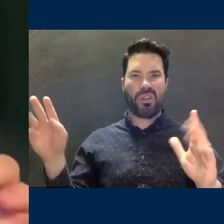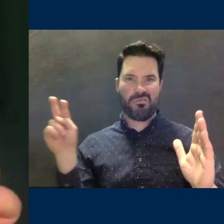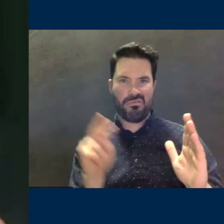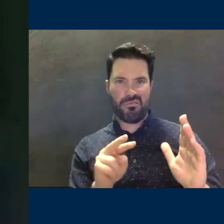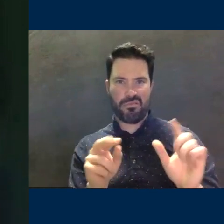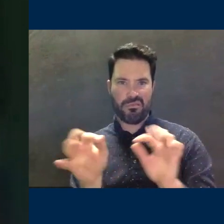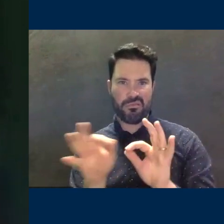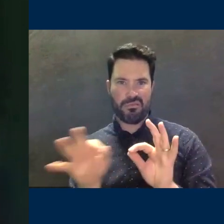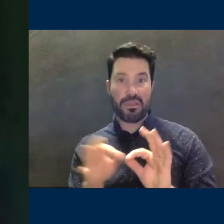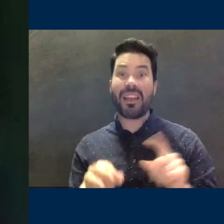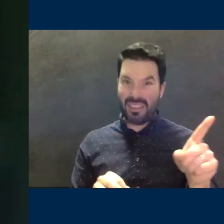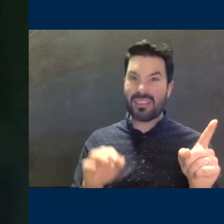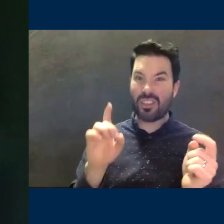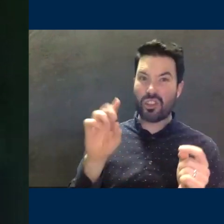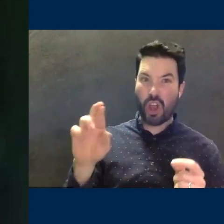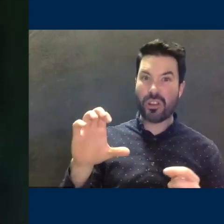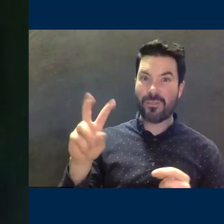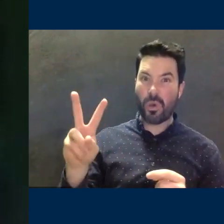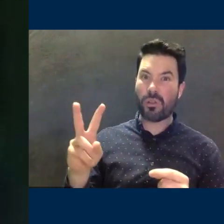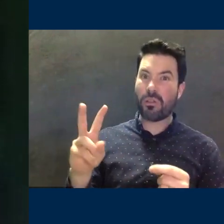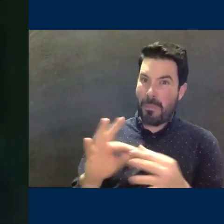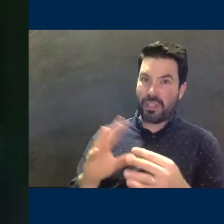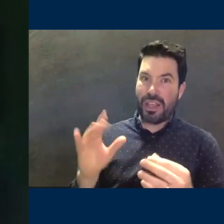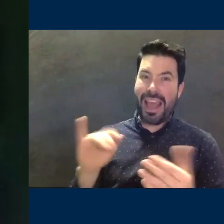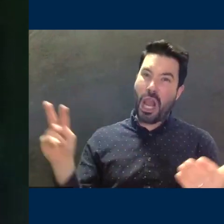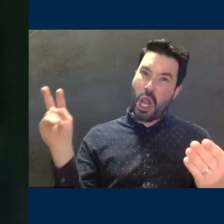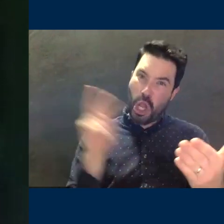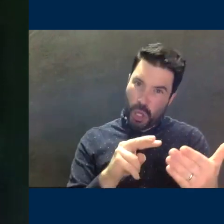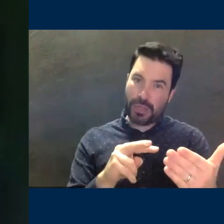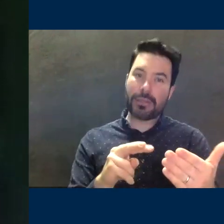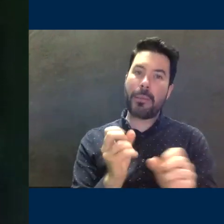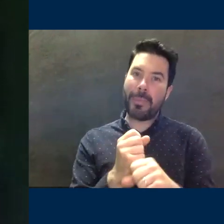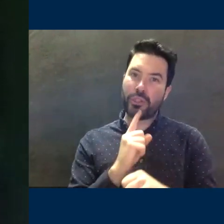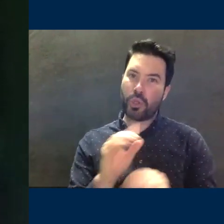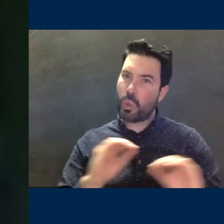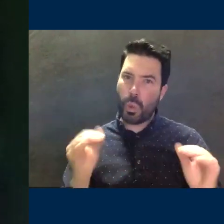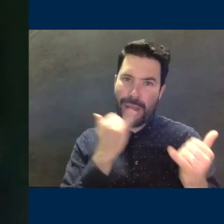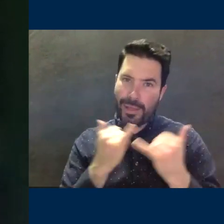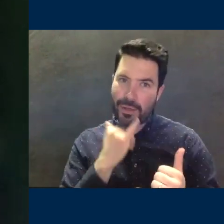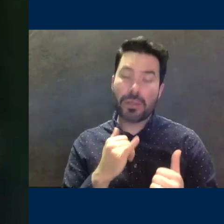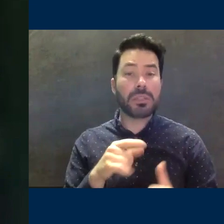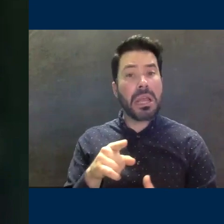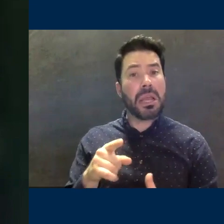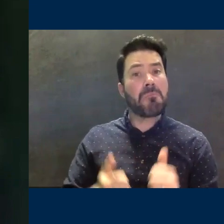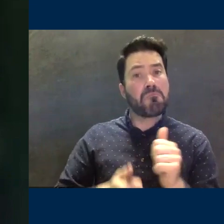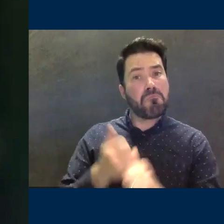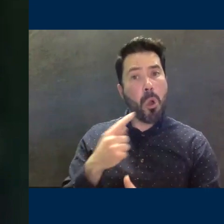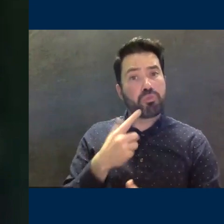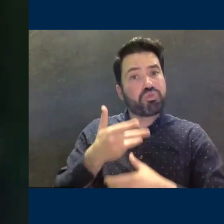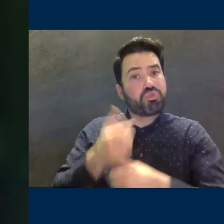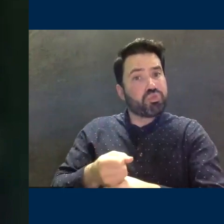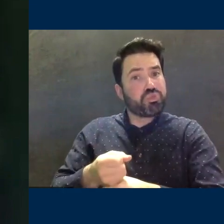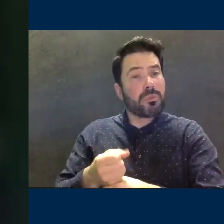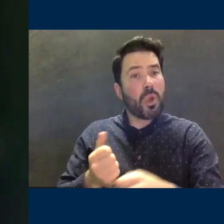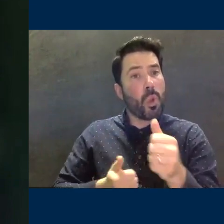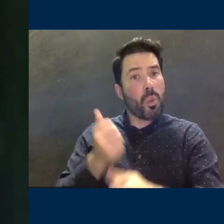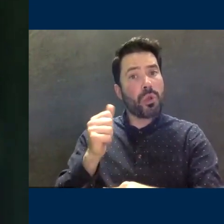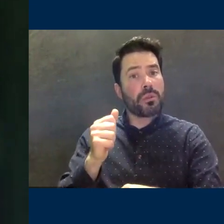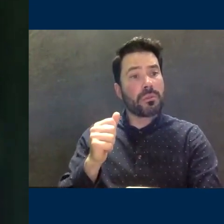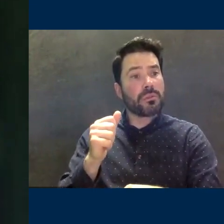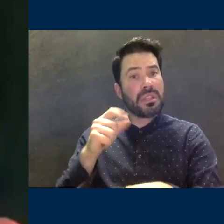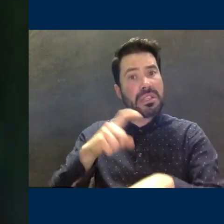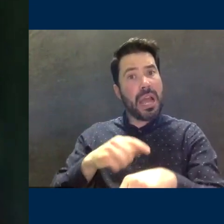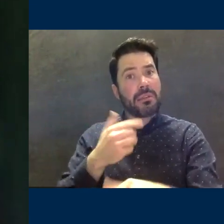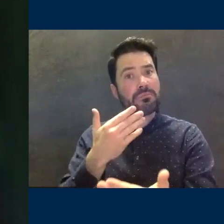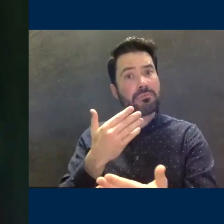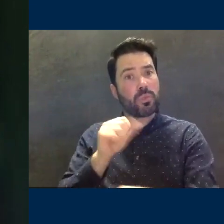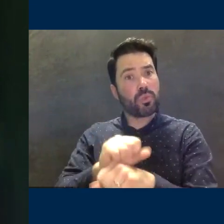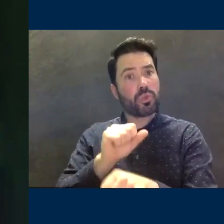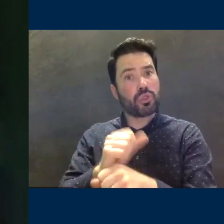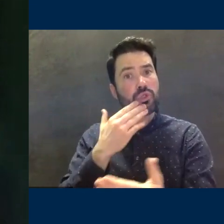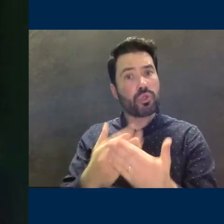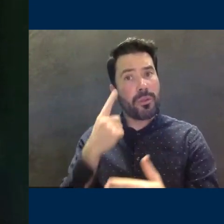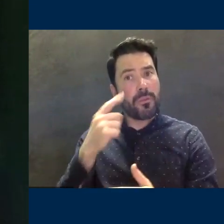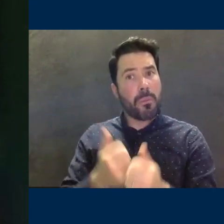to kind of proofread it to make sure that there's no errors. It's actually pretty reliable. It works well for many of us. But again, the provider needs to see it just like the patient.